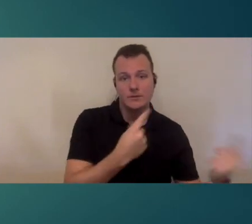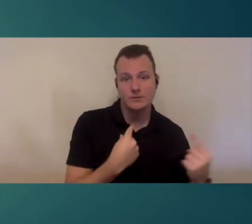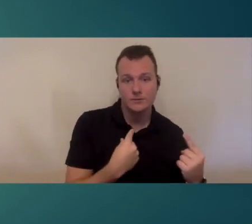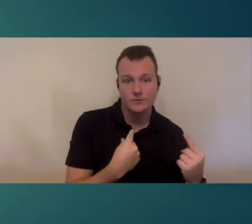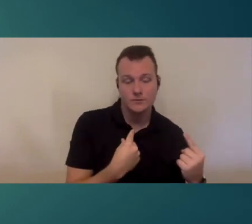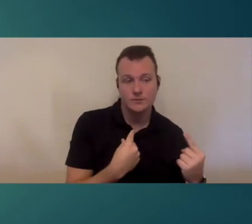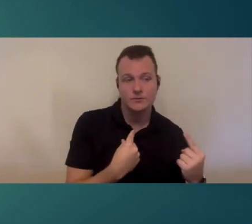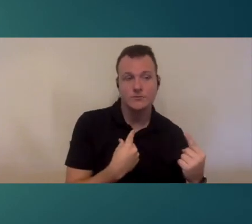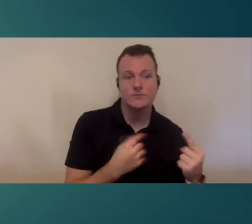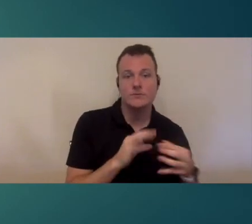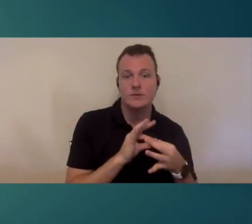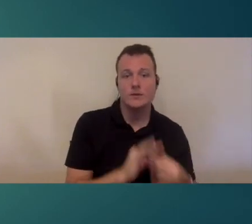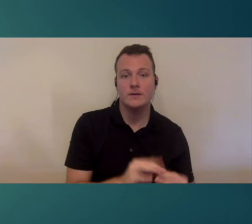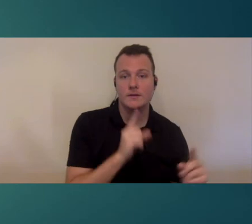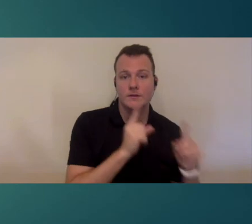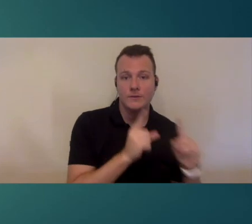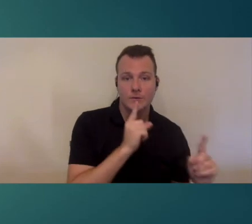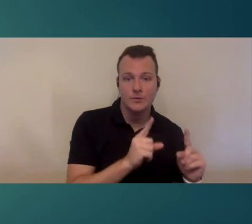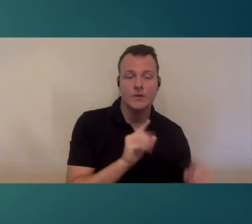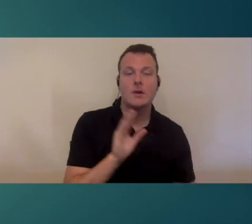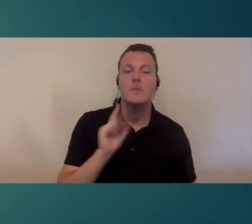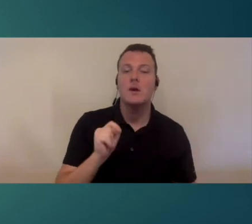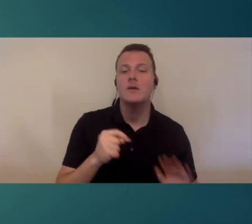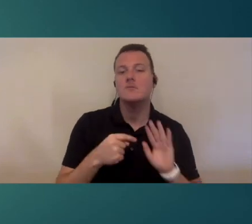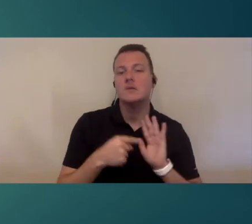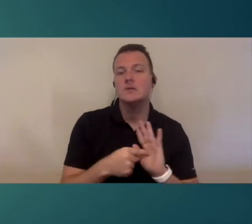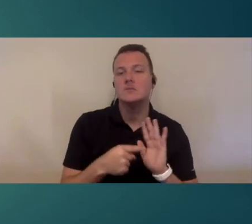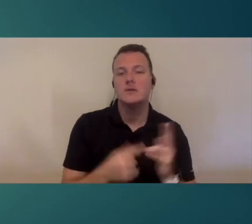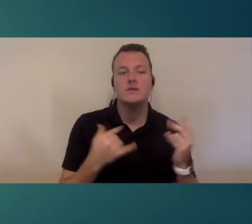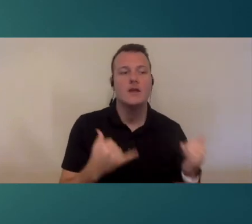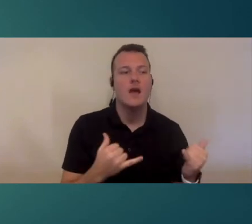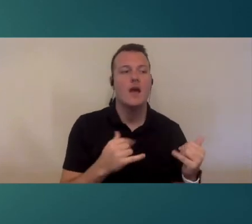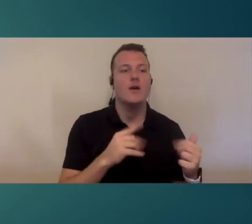answer regarding your interview. But let's say we're in the second step, and